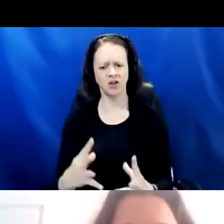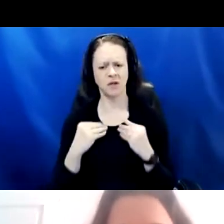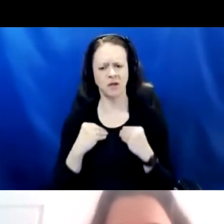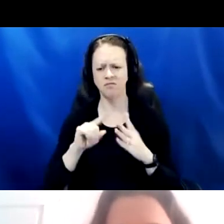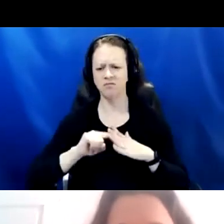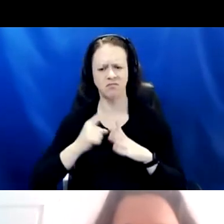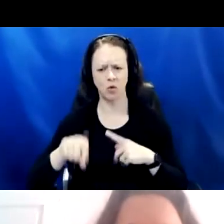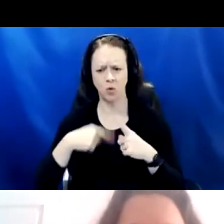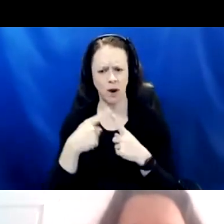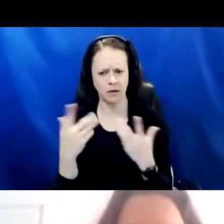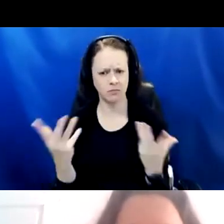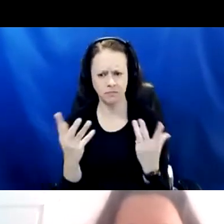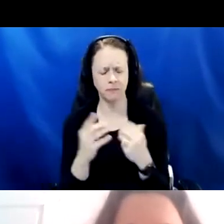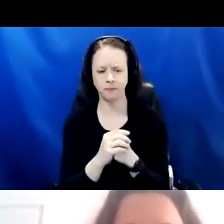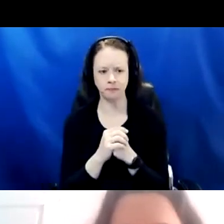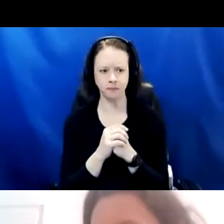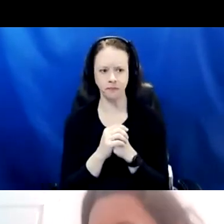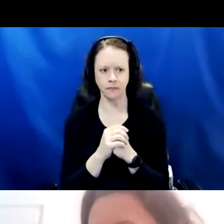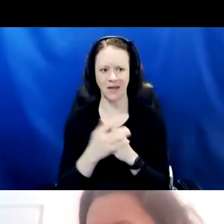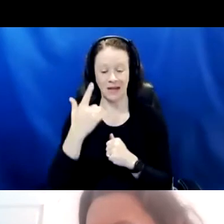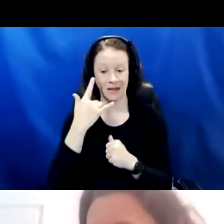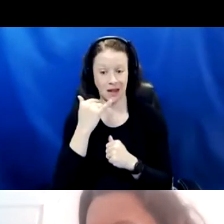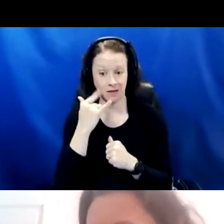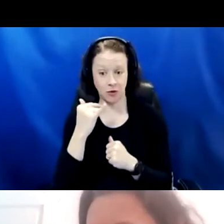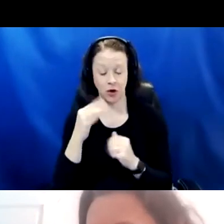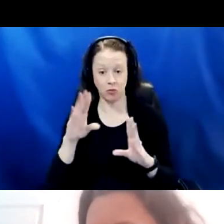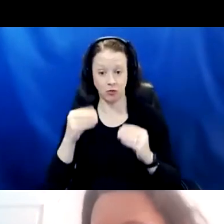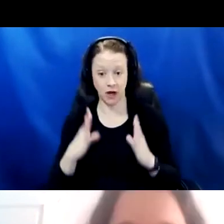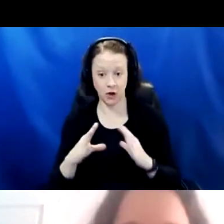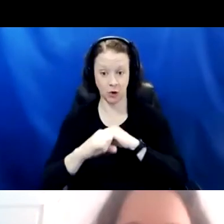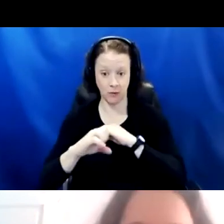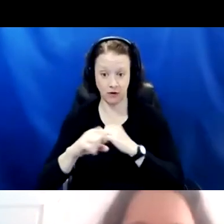So the California Provider Bulletin from February 12th said